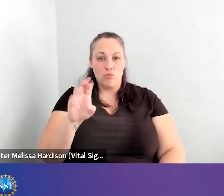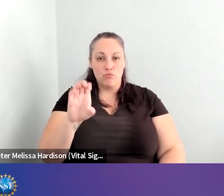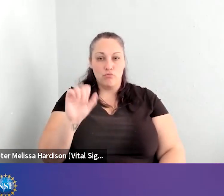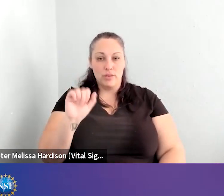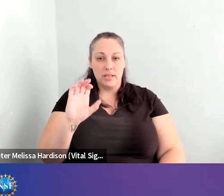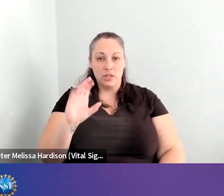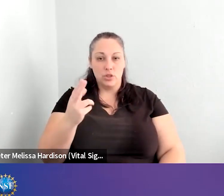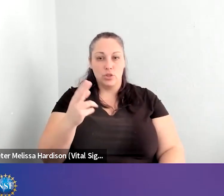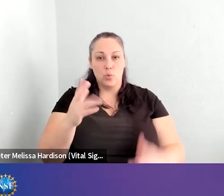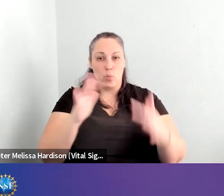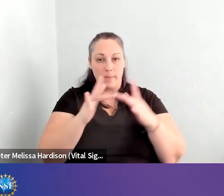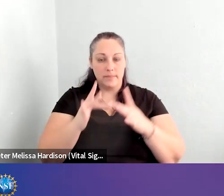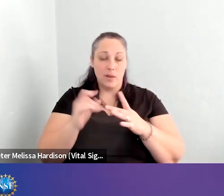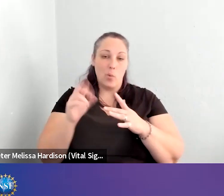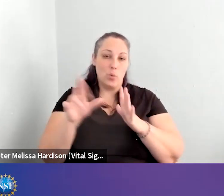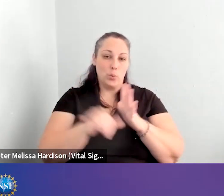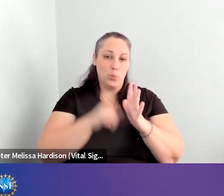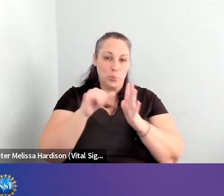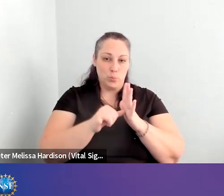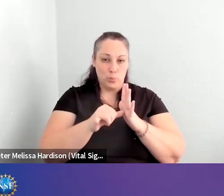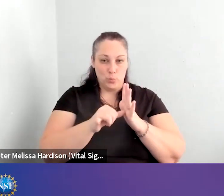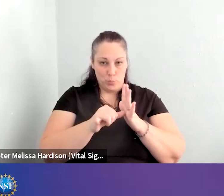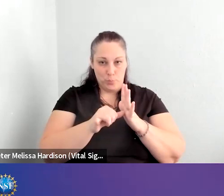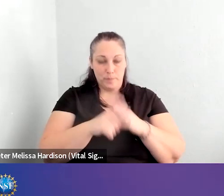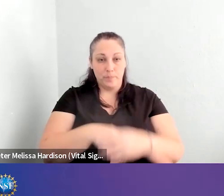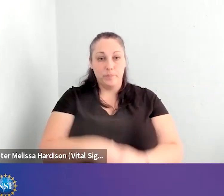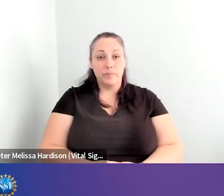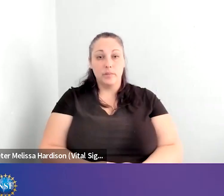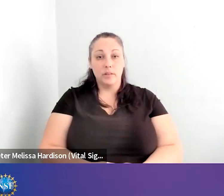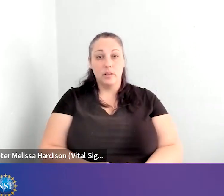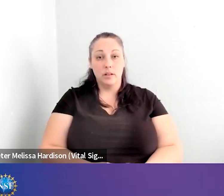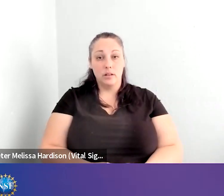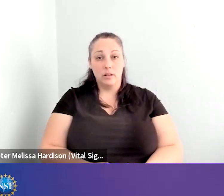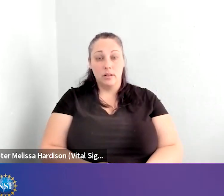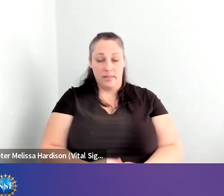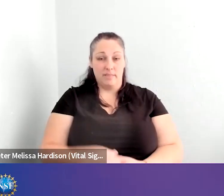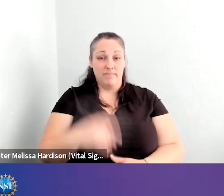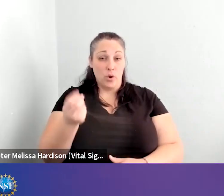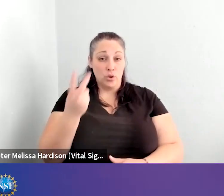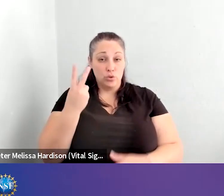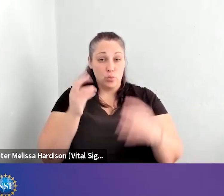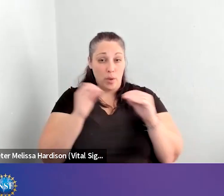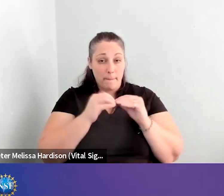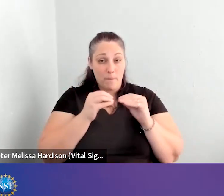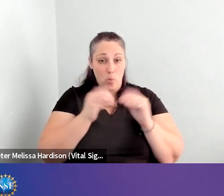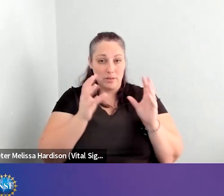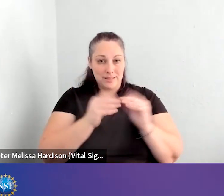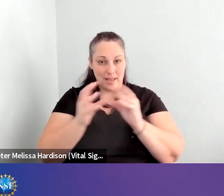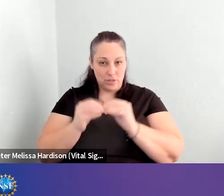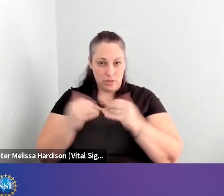And as an FYI there are two more sessions being held today from 3 to 4 p.m. The Directorate